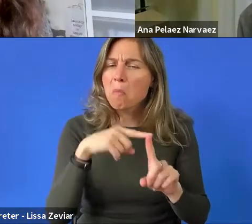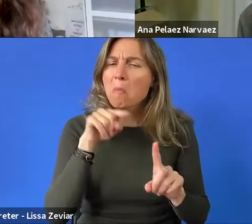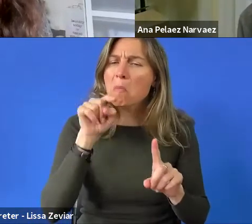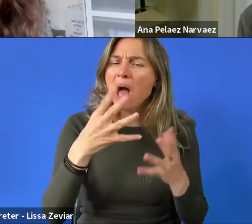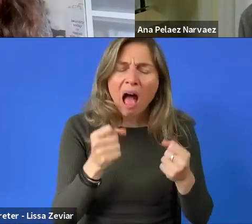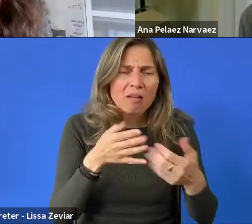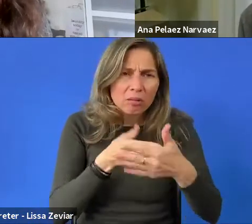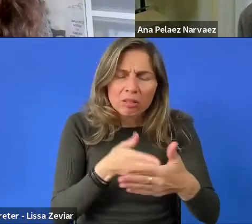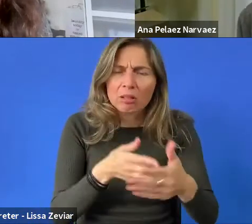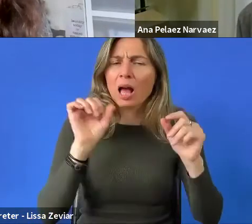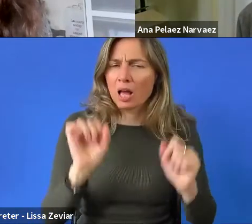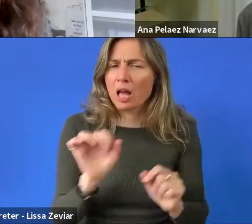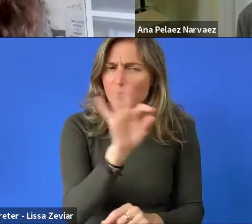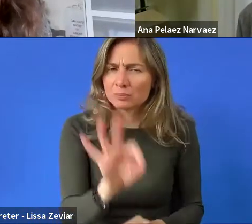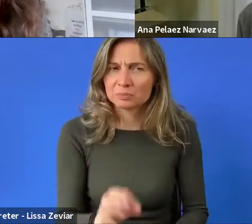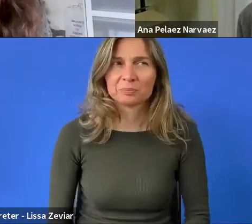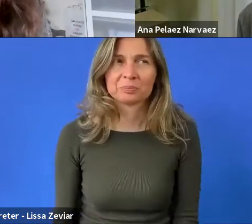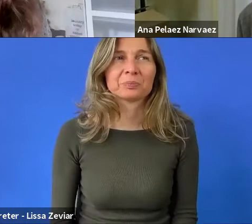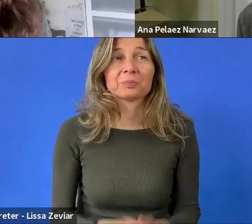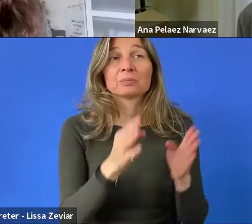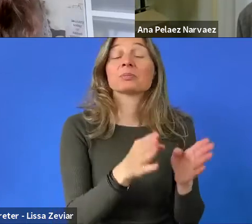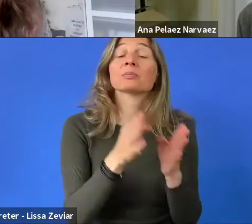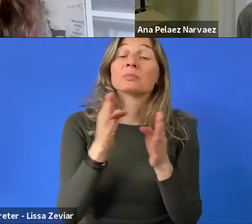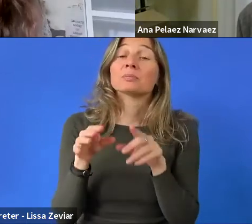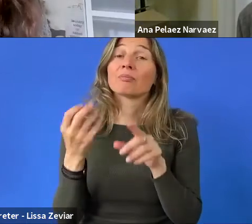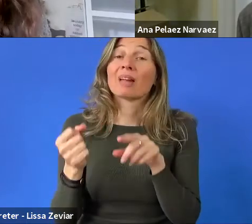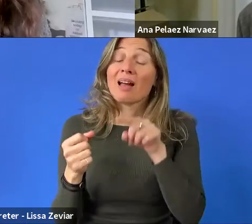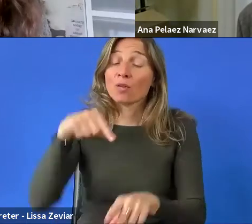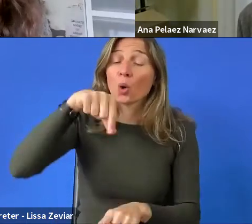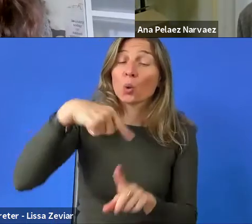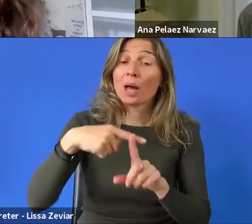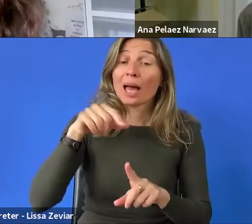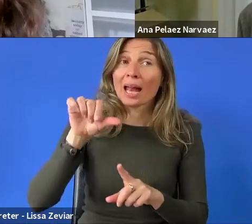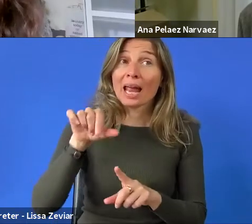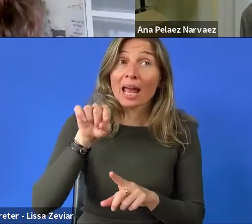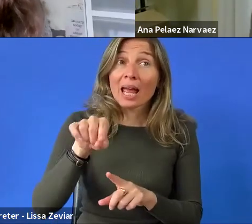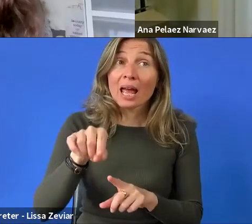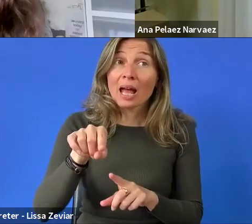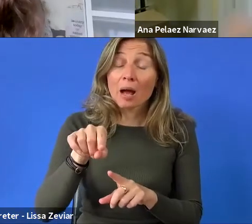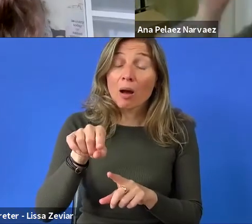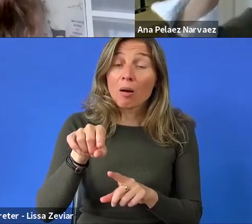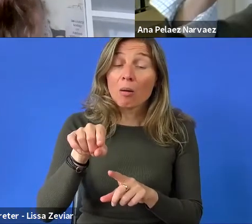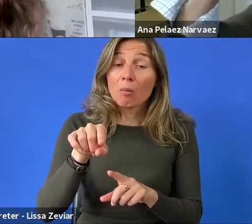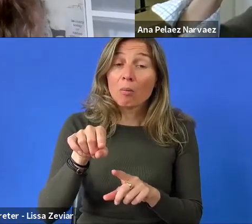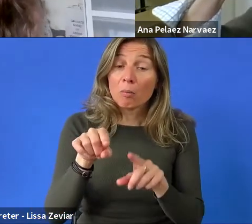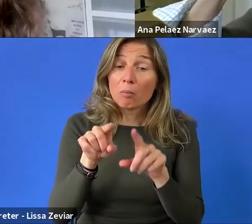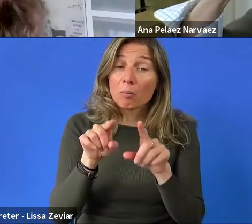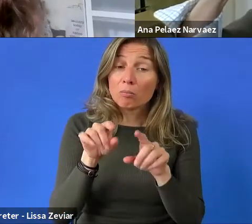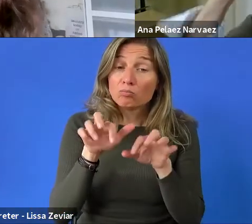You can use the Q&A box to send your question You can send them anonymously or putting your name.